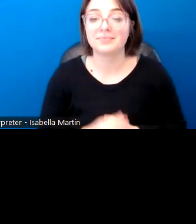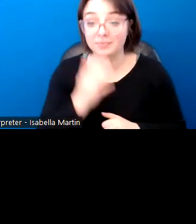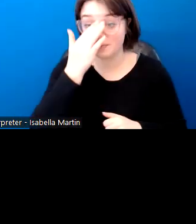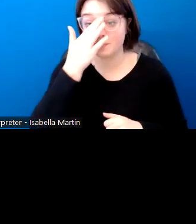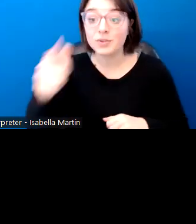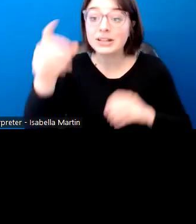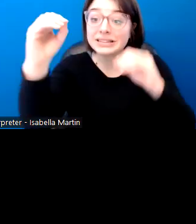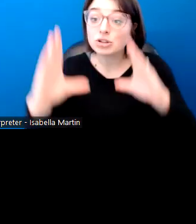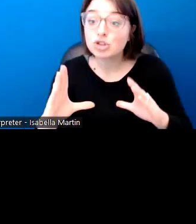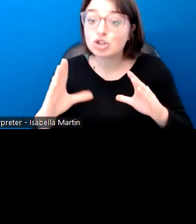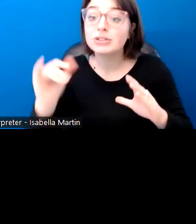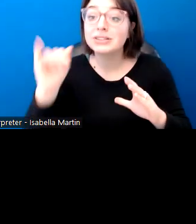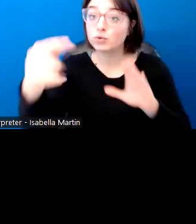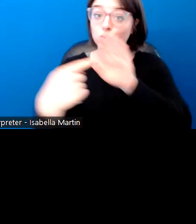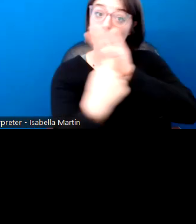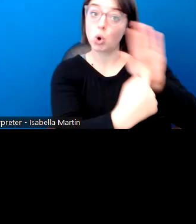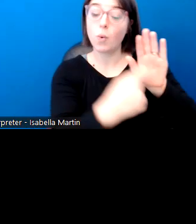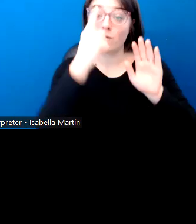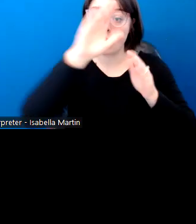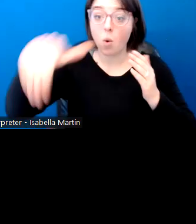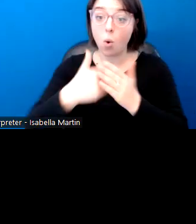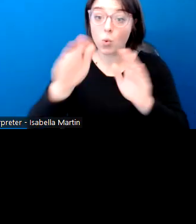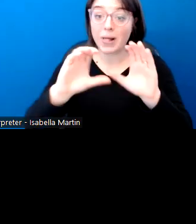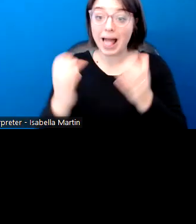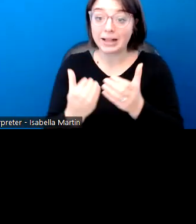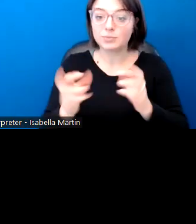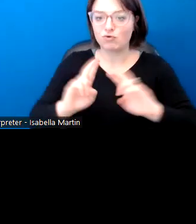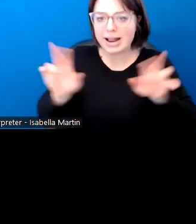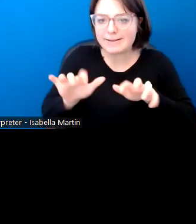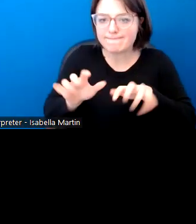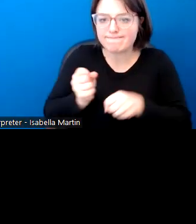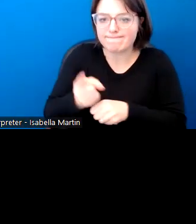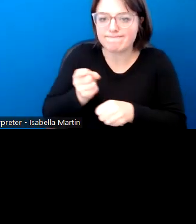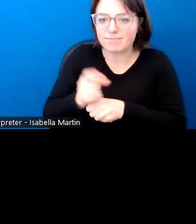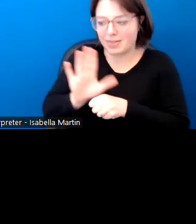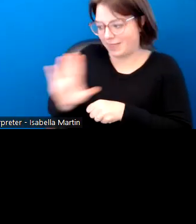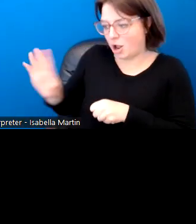chime in on their behalf. Lastly, you'll see that that chat is open for you to message